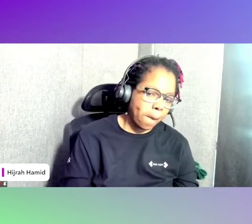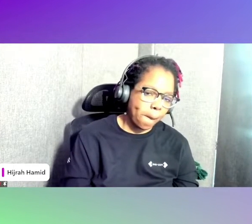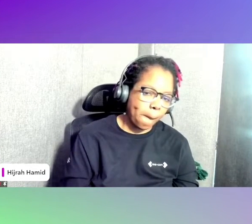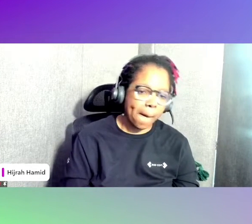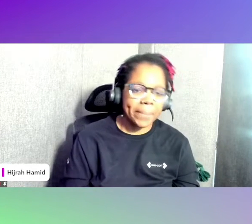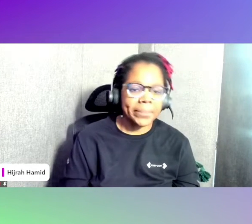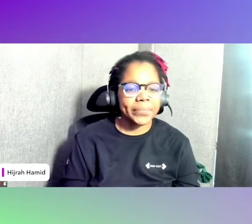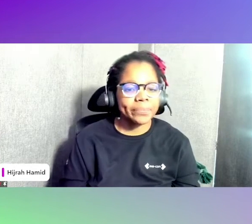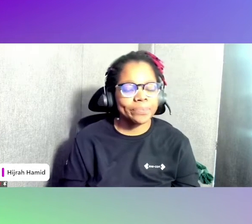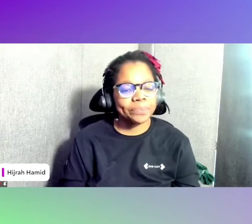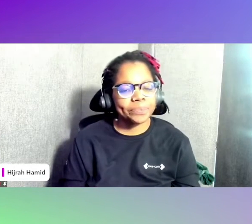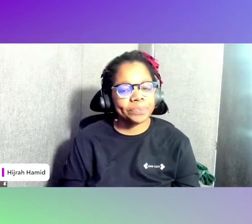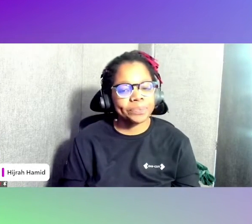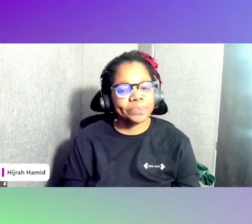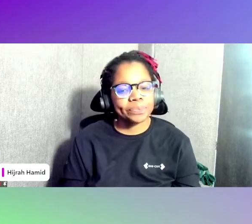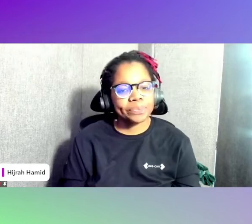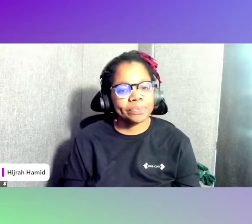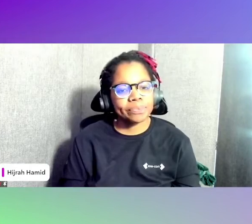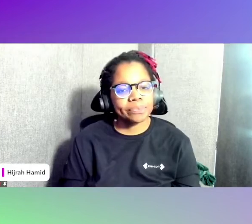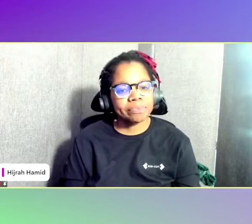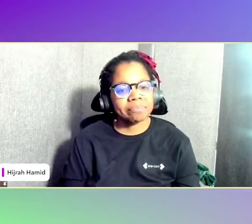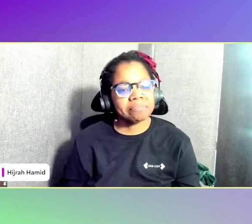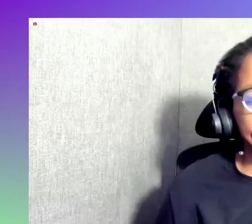for the sighted people.